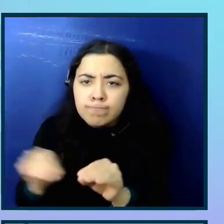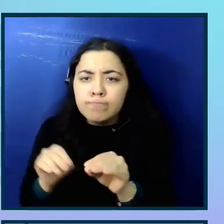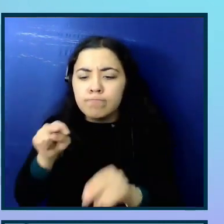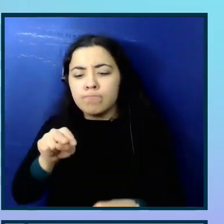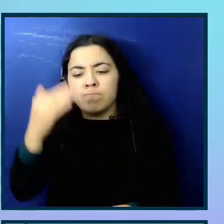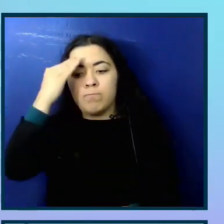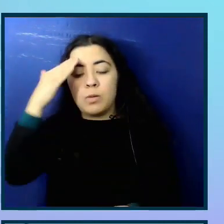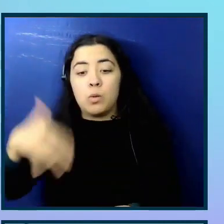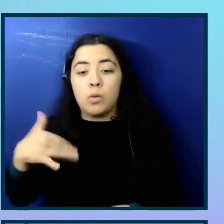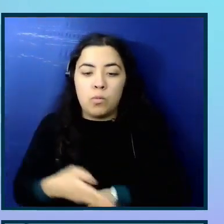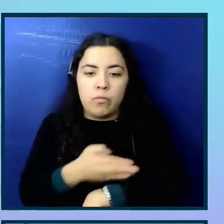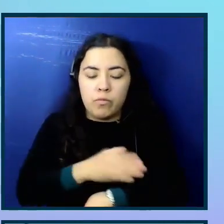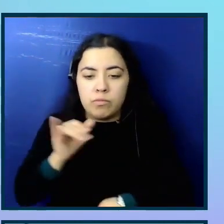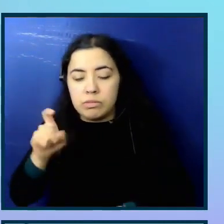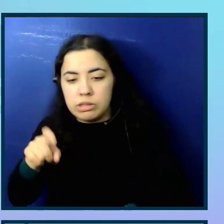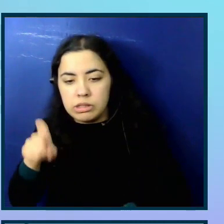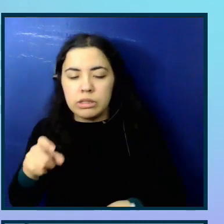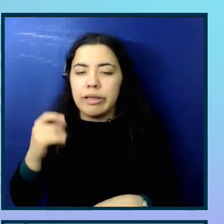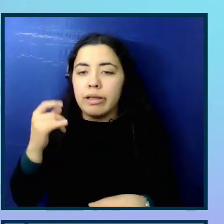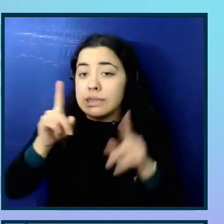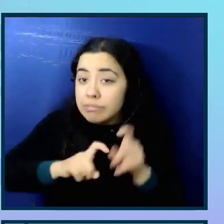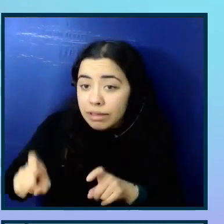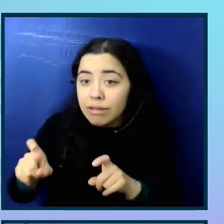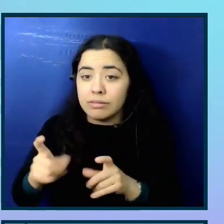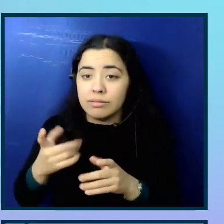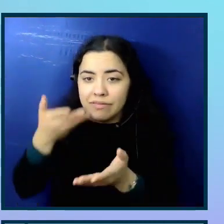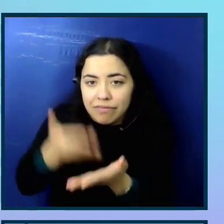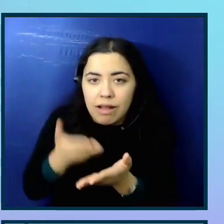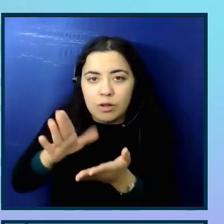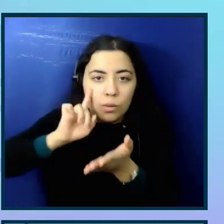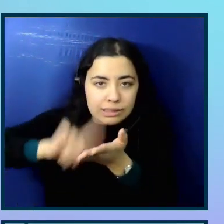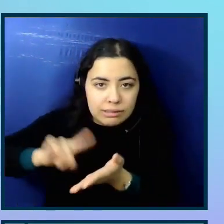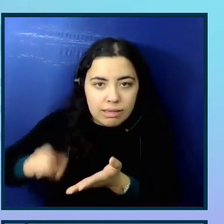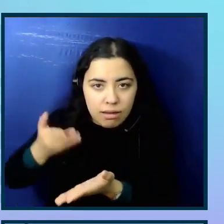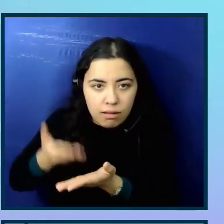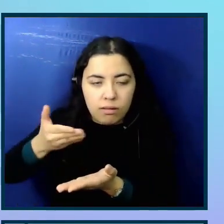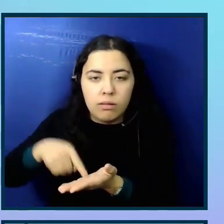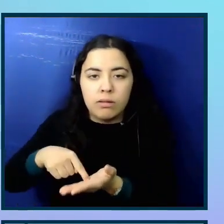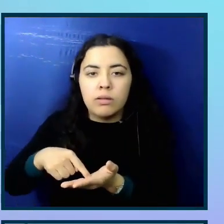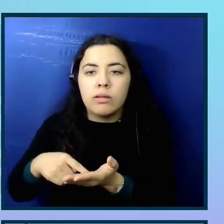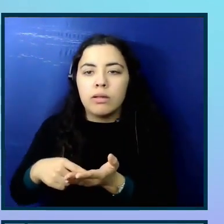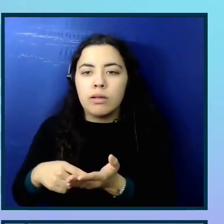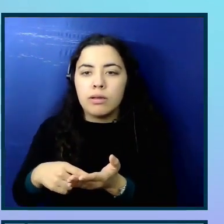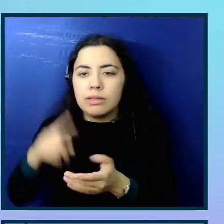Test, validate, get surveillance, pull together a combination of statistics and anecdotes